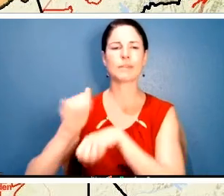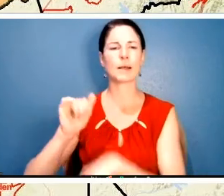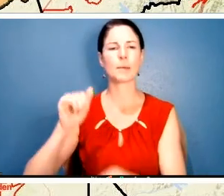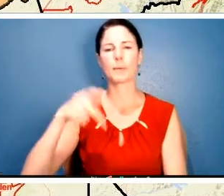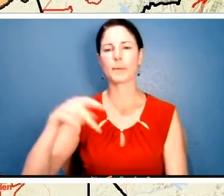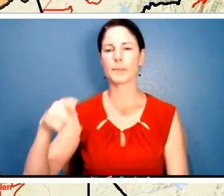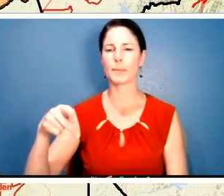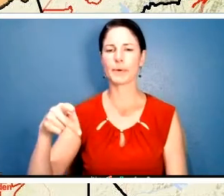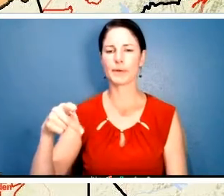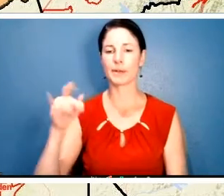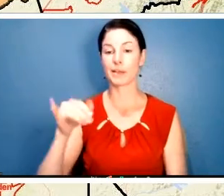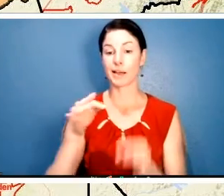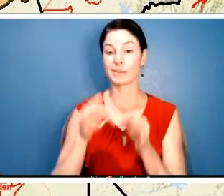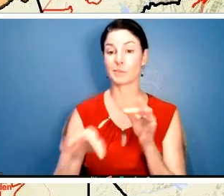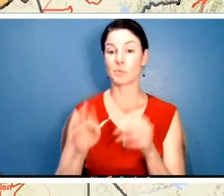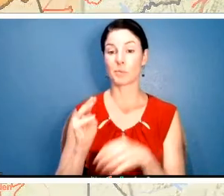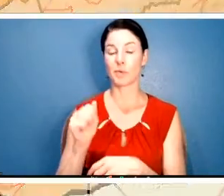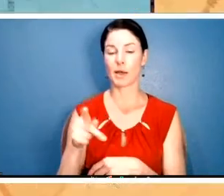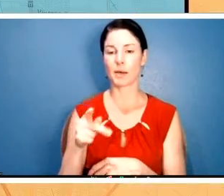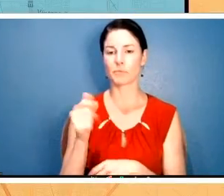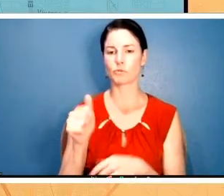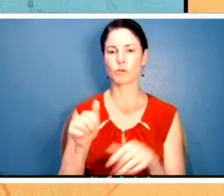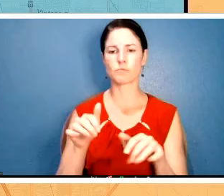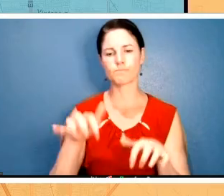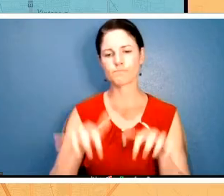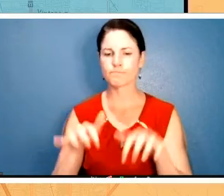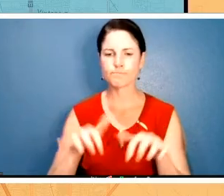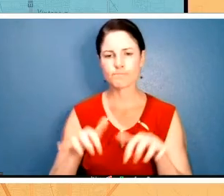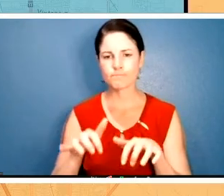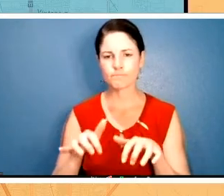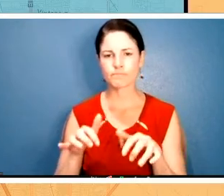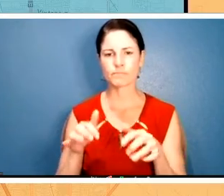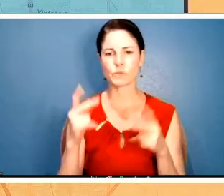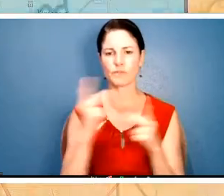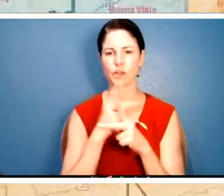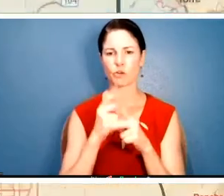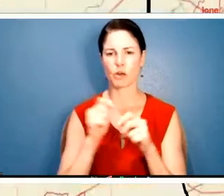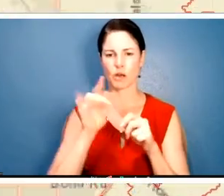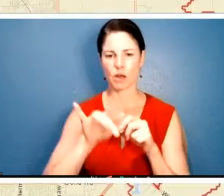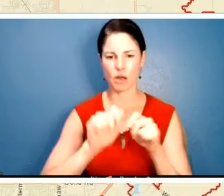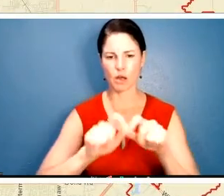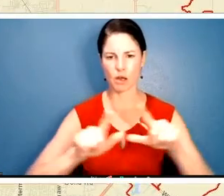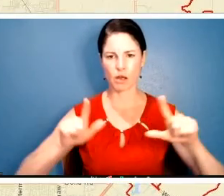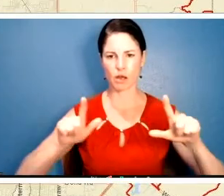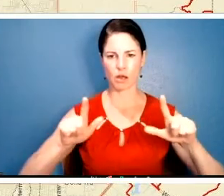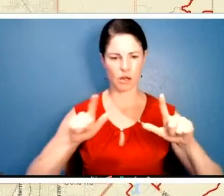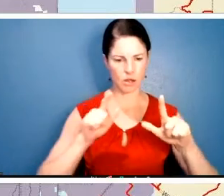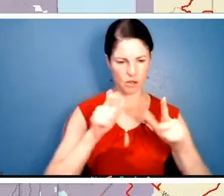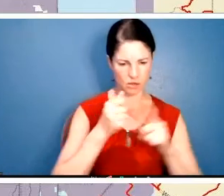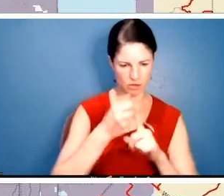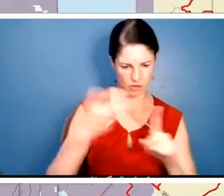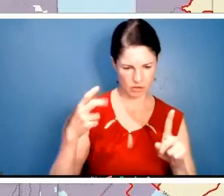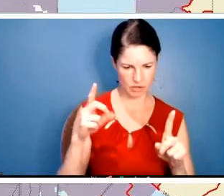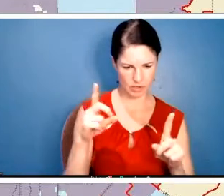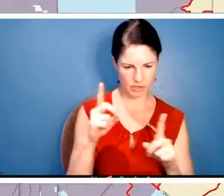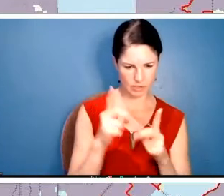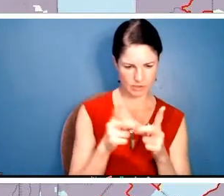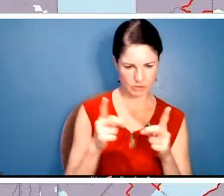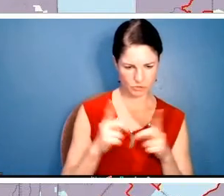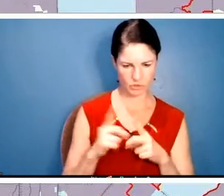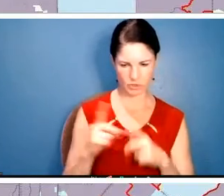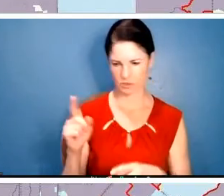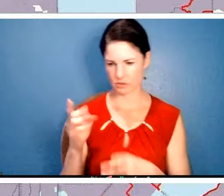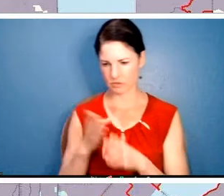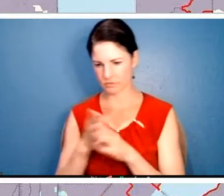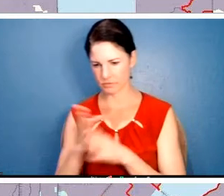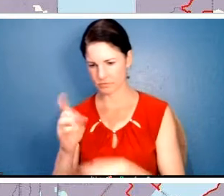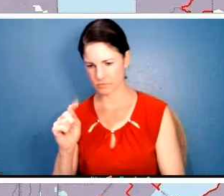SacGov: These simple maps are interactive as you step your way through them to see details about districts and tracks, they can be a great reference for you.